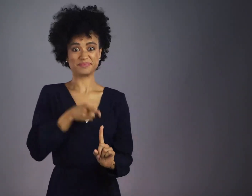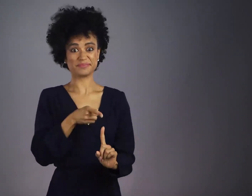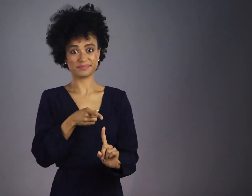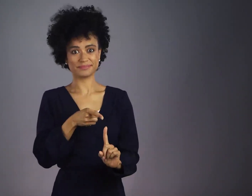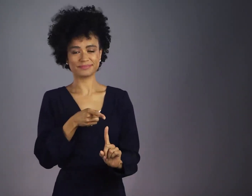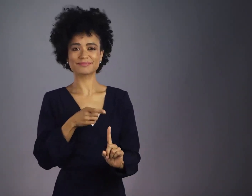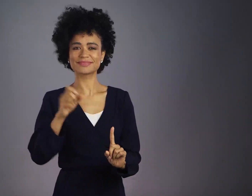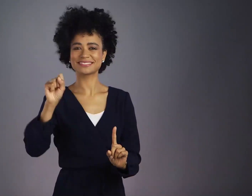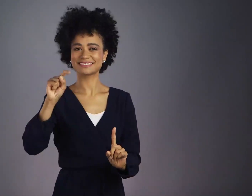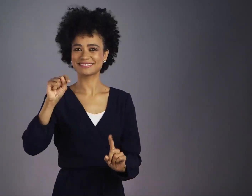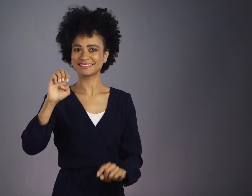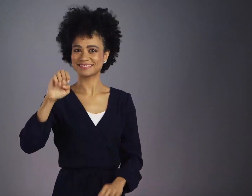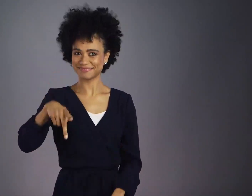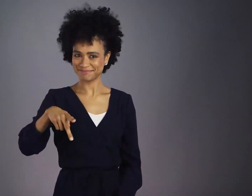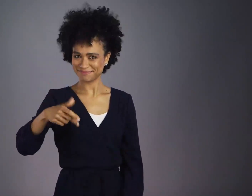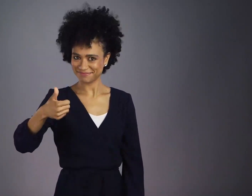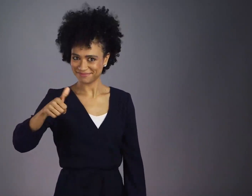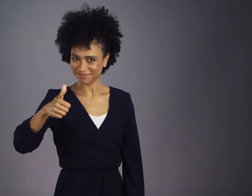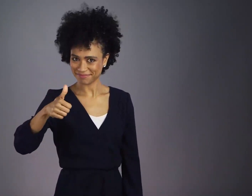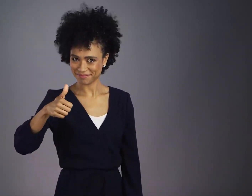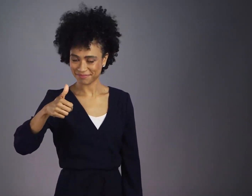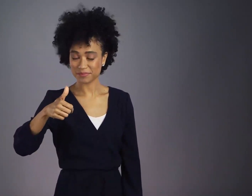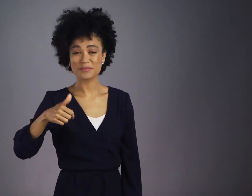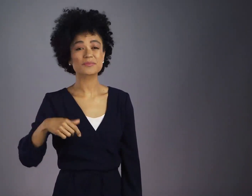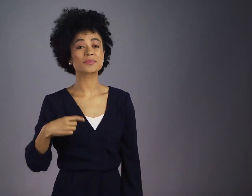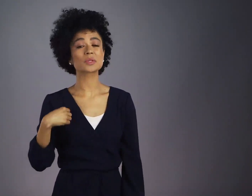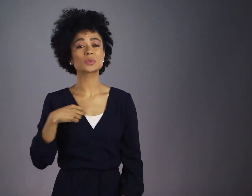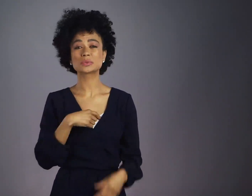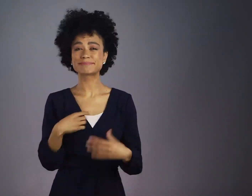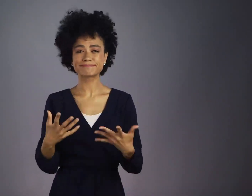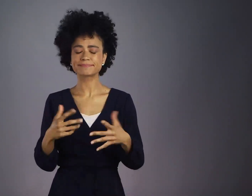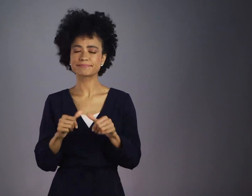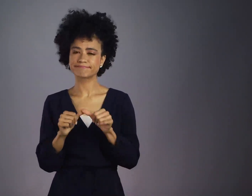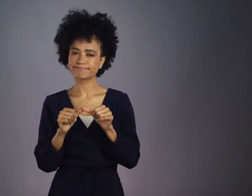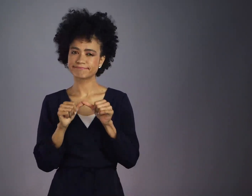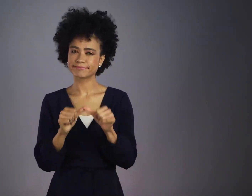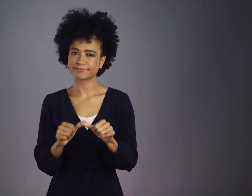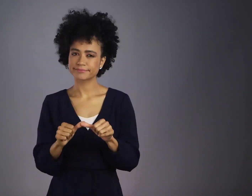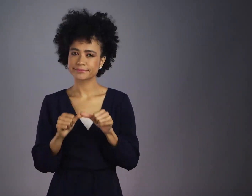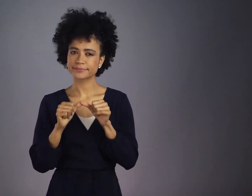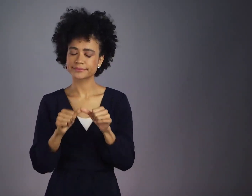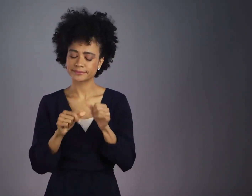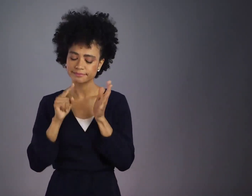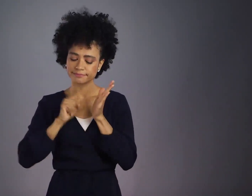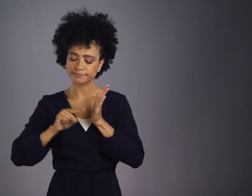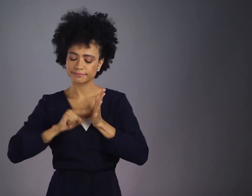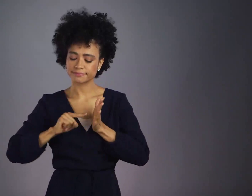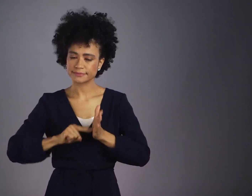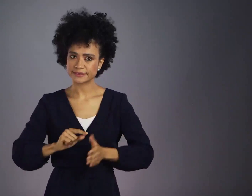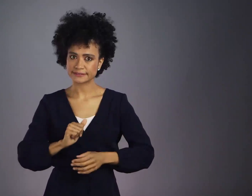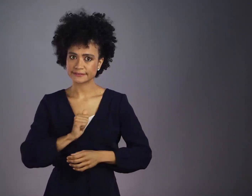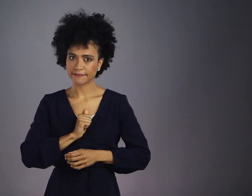This thought brings us to Step Ten, which suggests we continue to take personal inventory